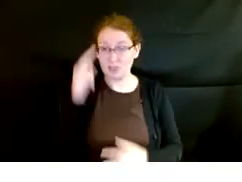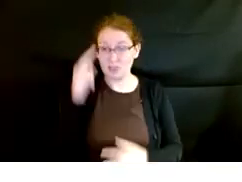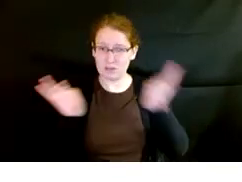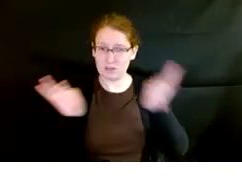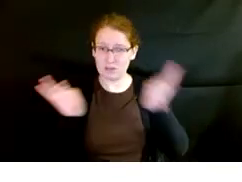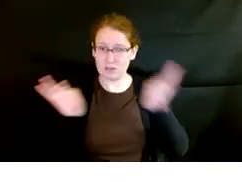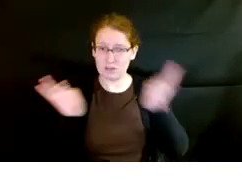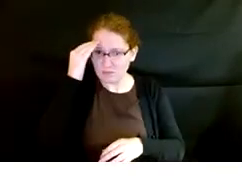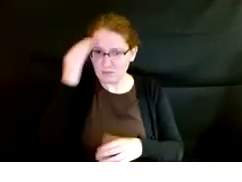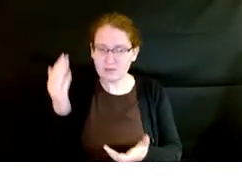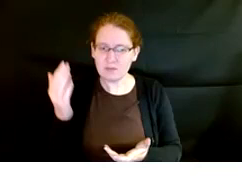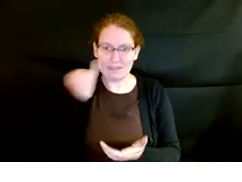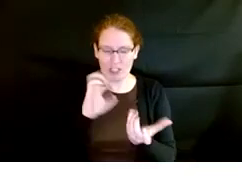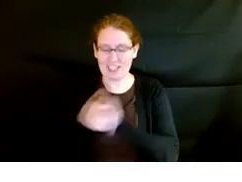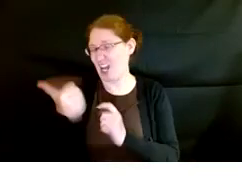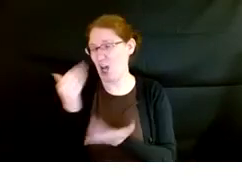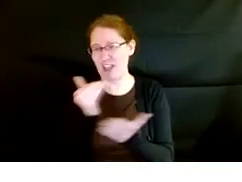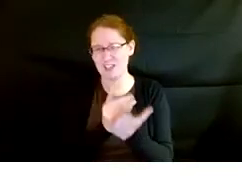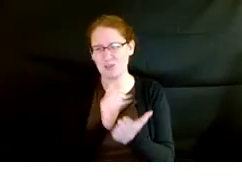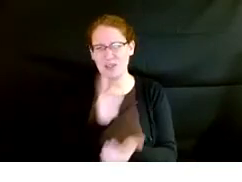the only other lesson I would say learned from this particular